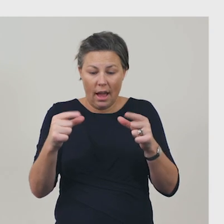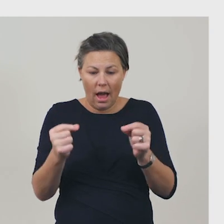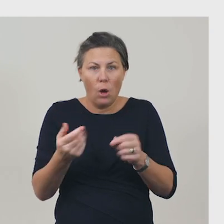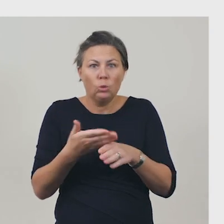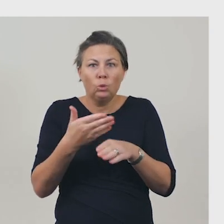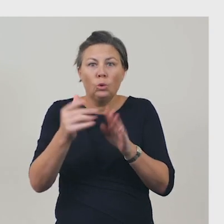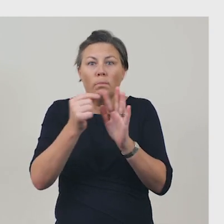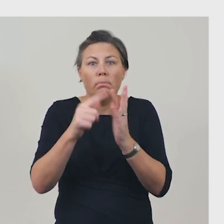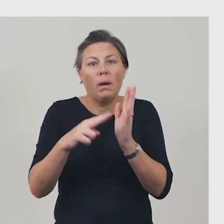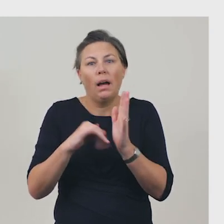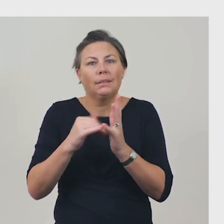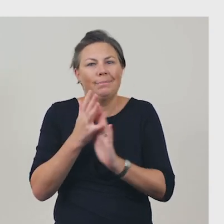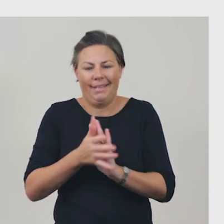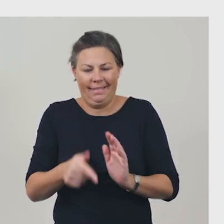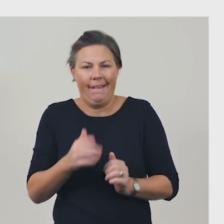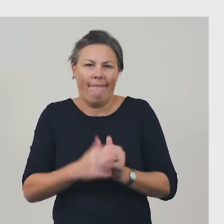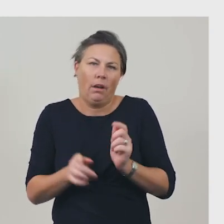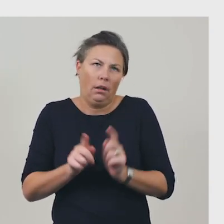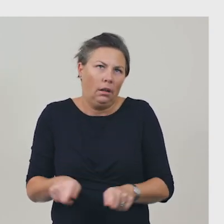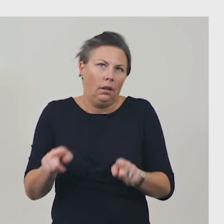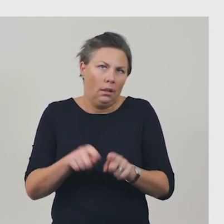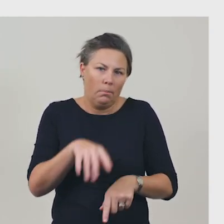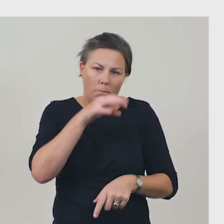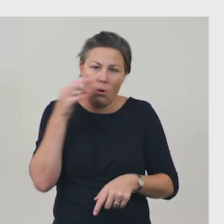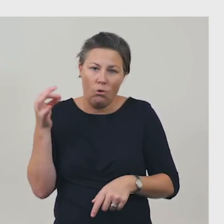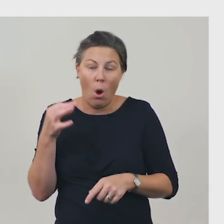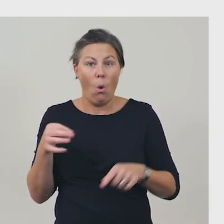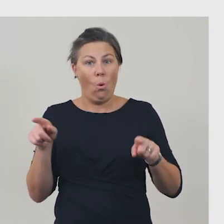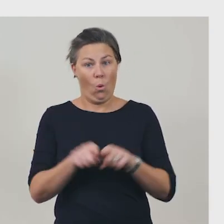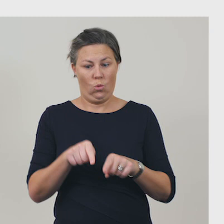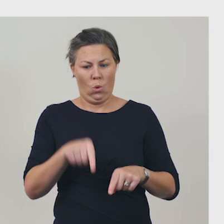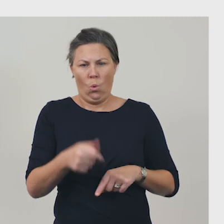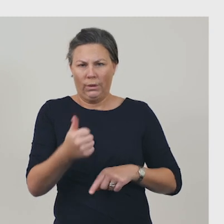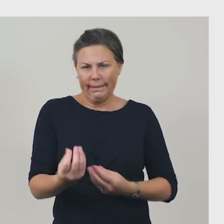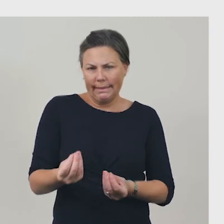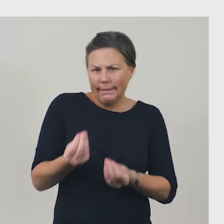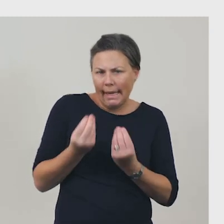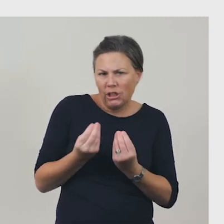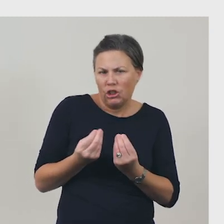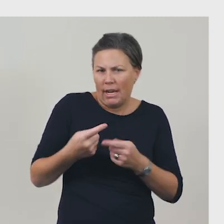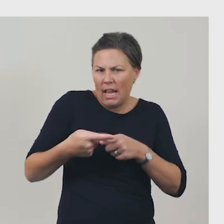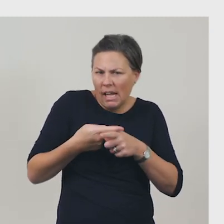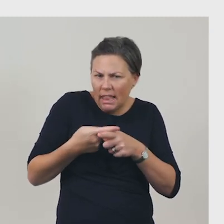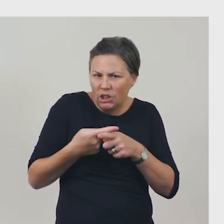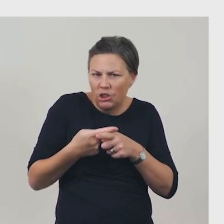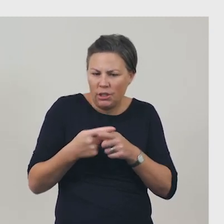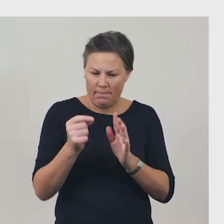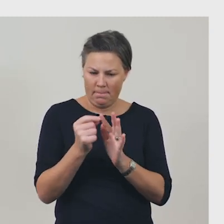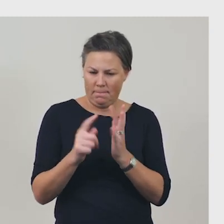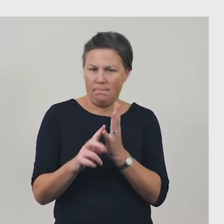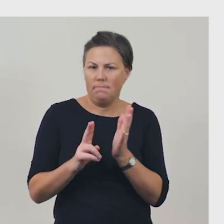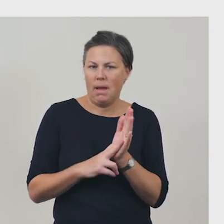It builds knowledge while being fun to play. That aspect may especially appeal to adults.